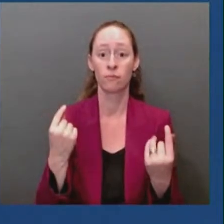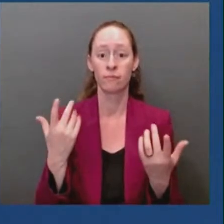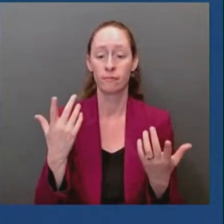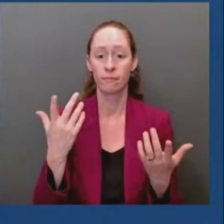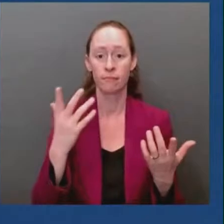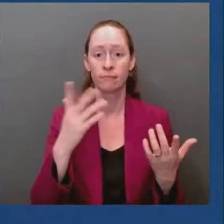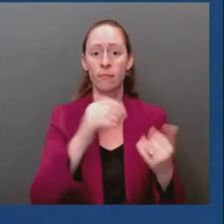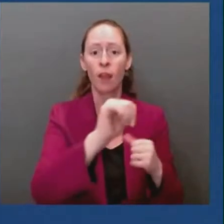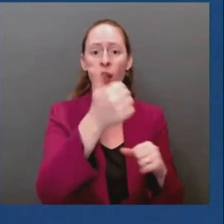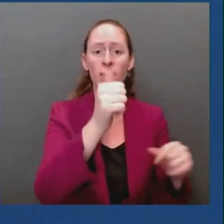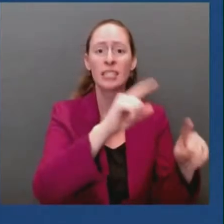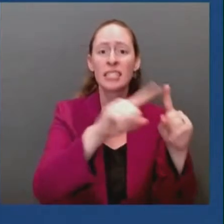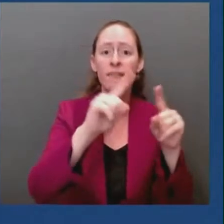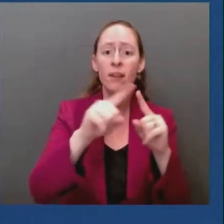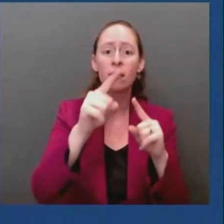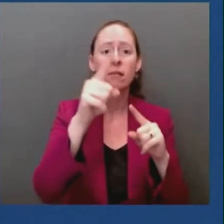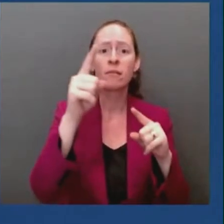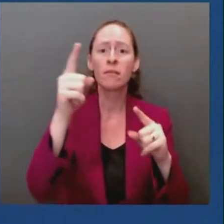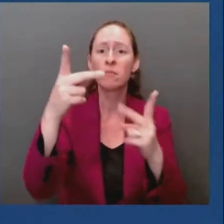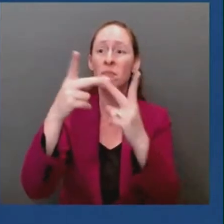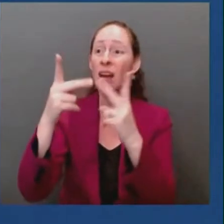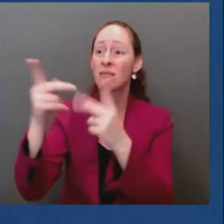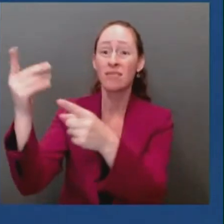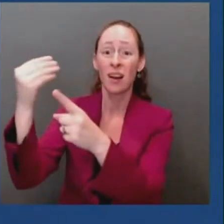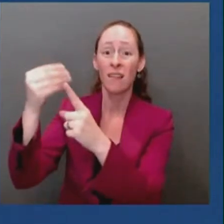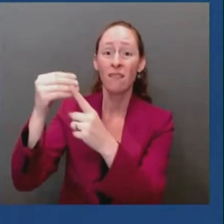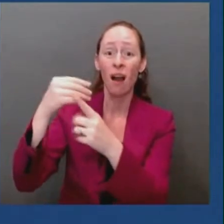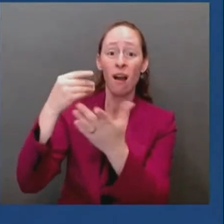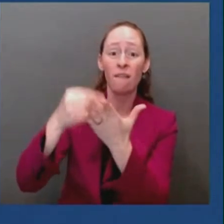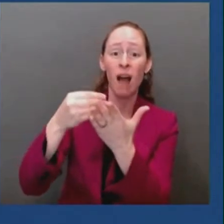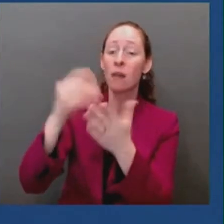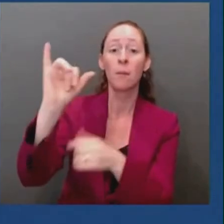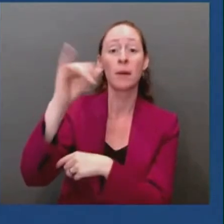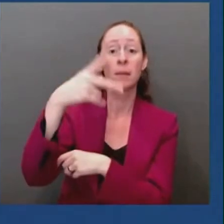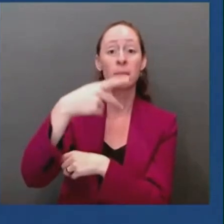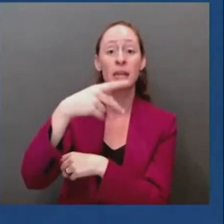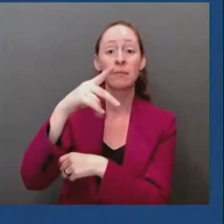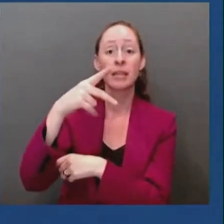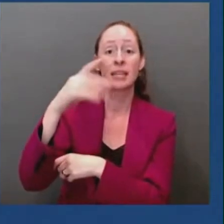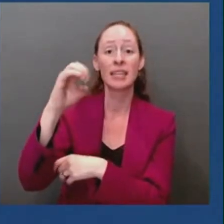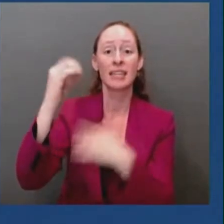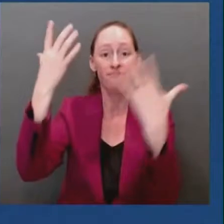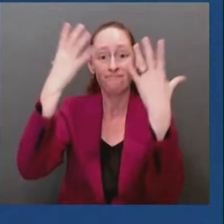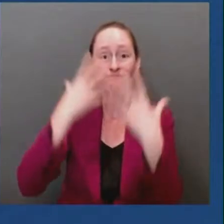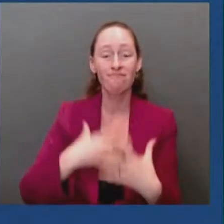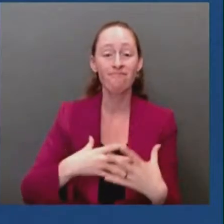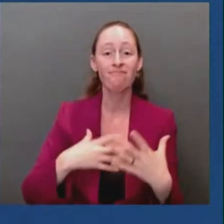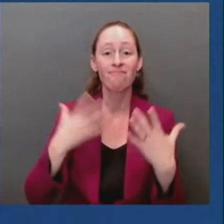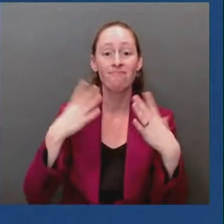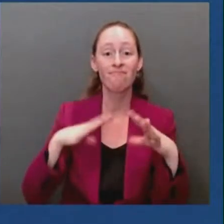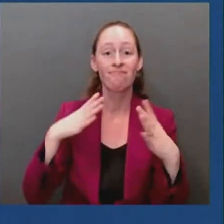ADEQUATE STOCKPILE OF PPE,